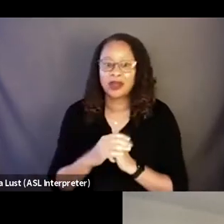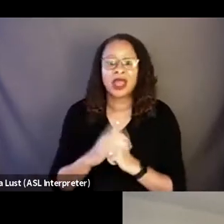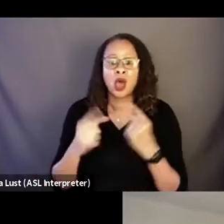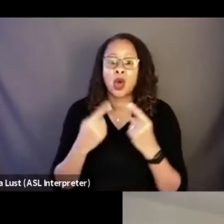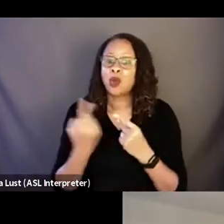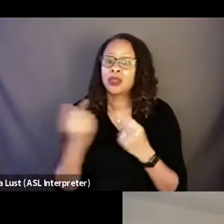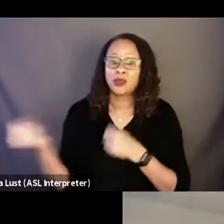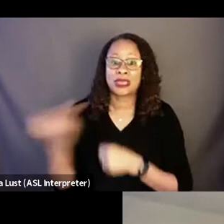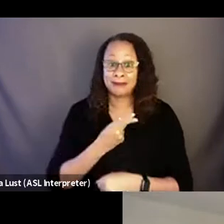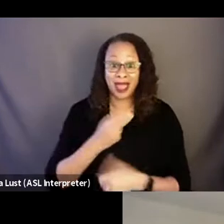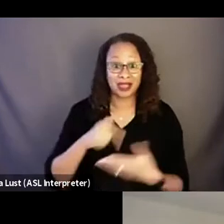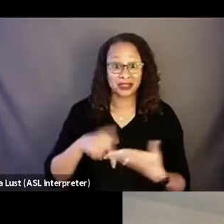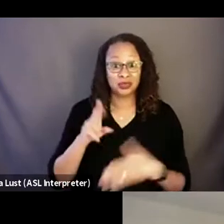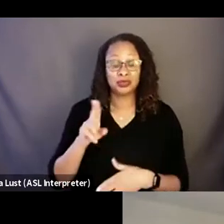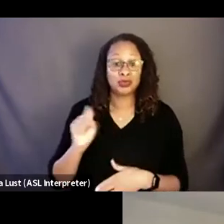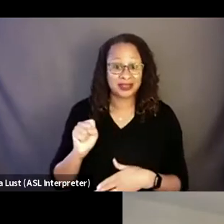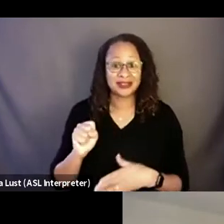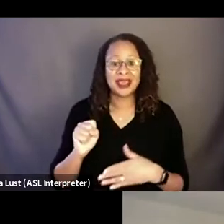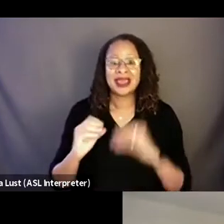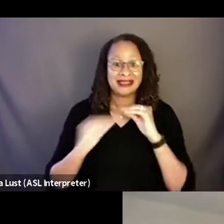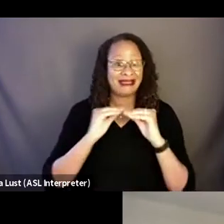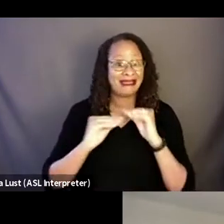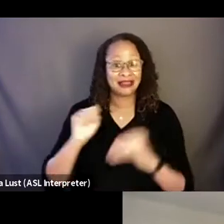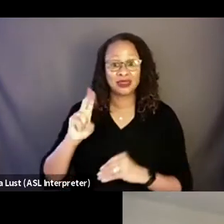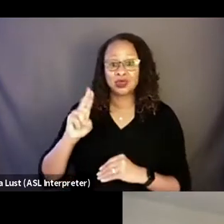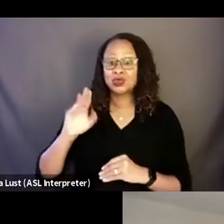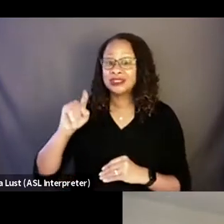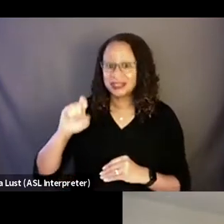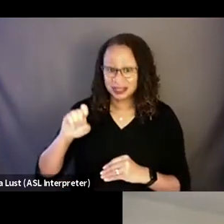to the edit suite, which was also, as you can imagine,